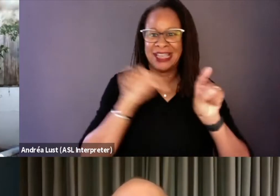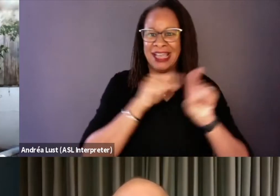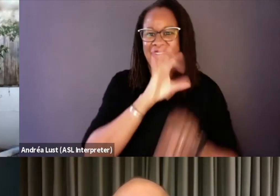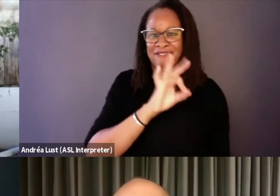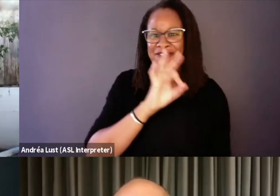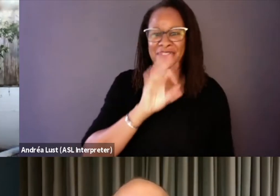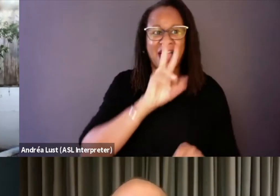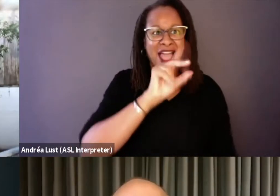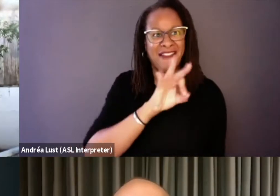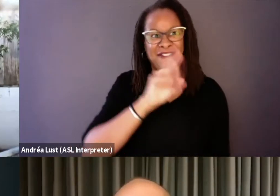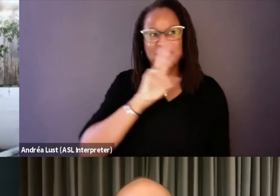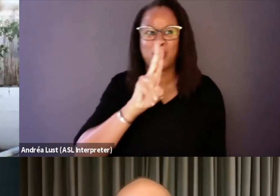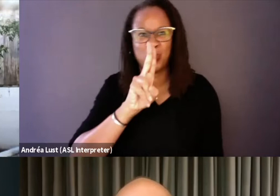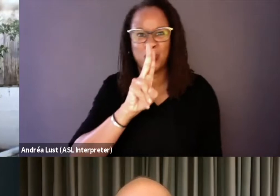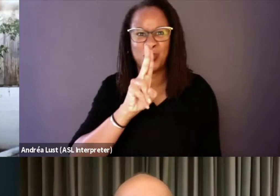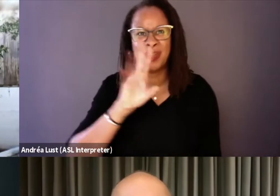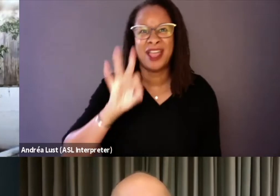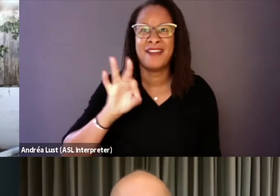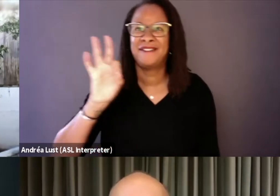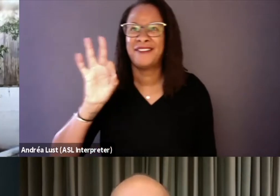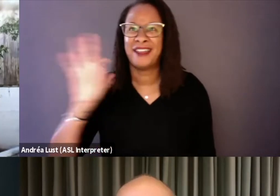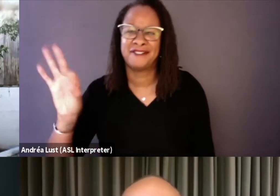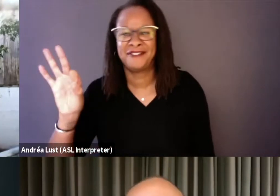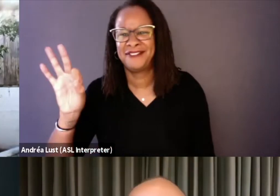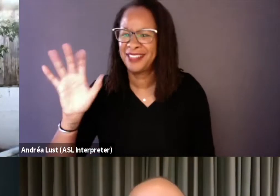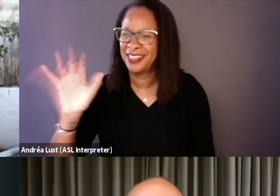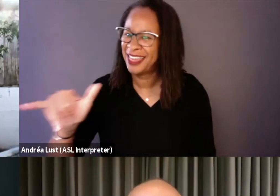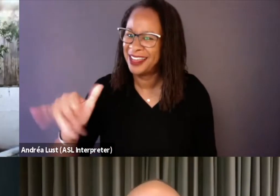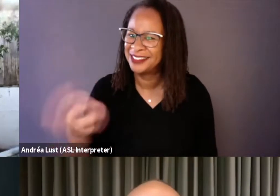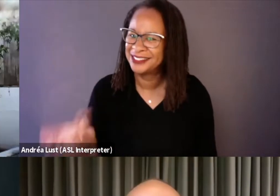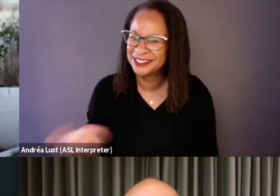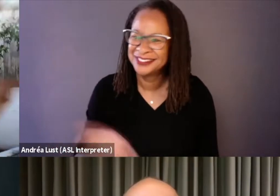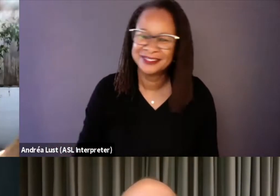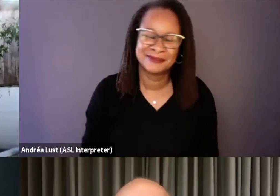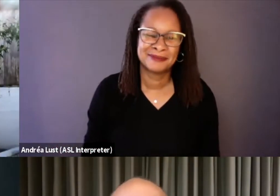You can go F You F F. And it's implied.